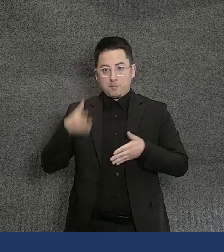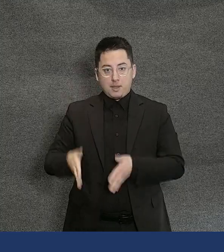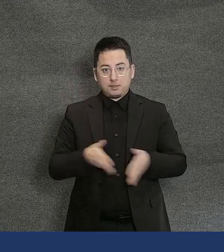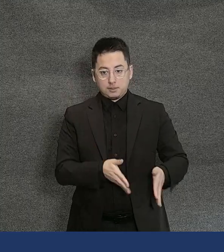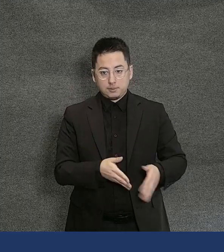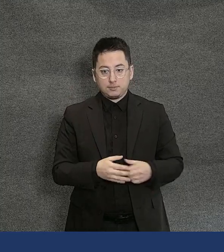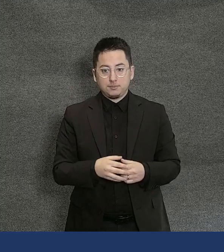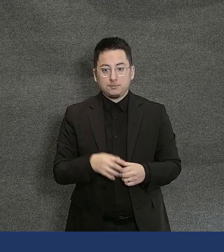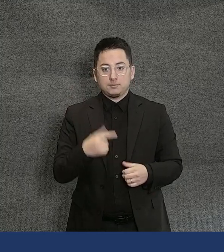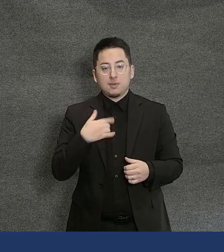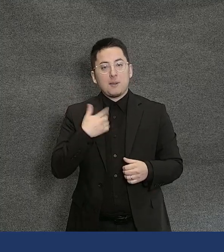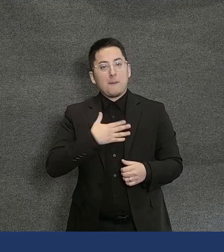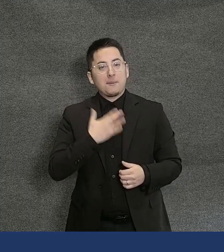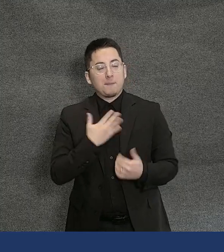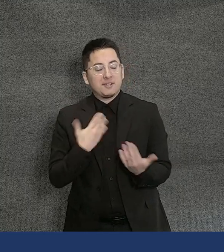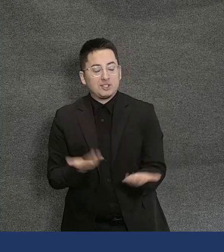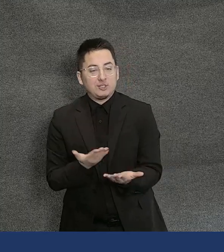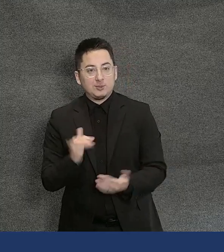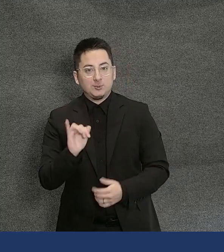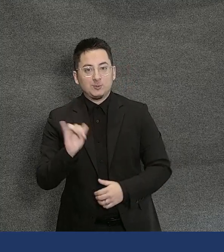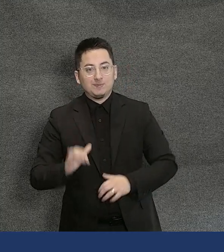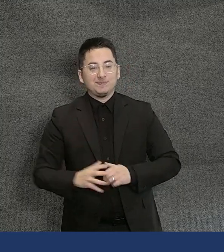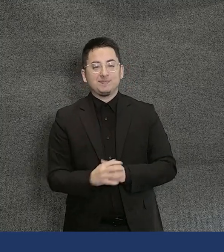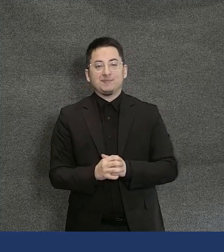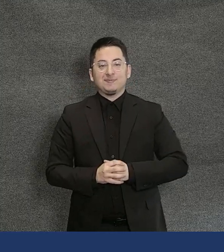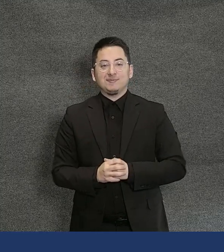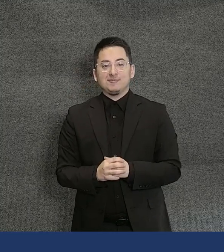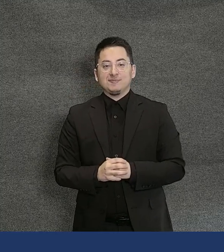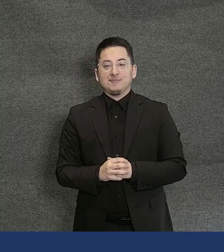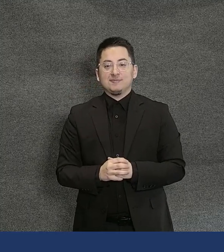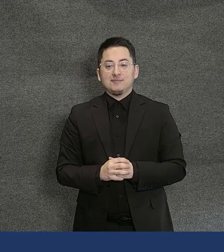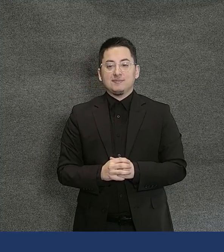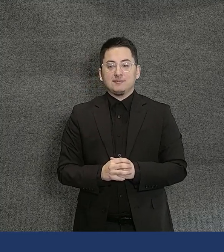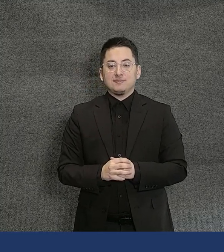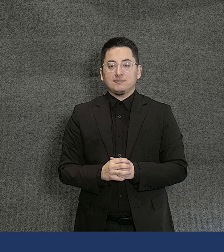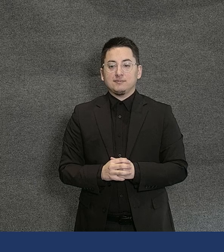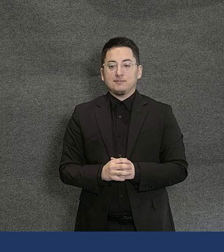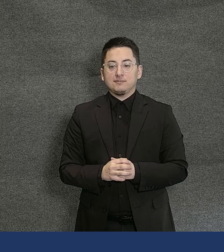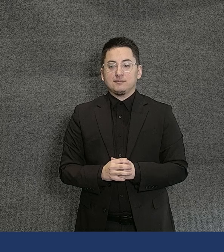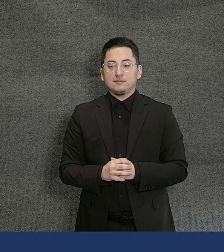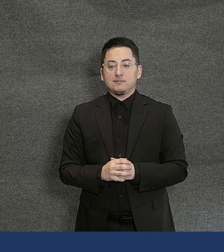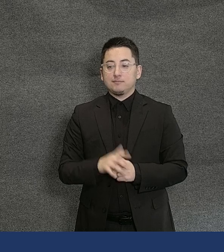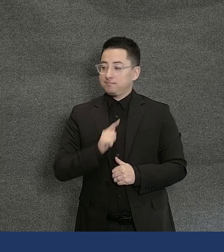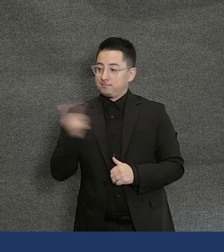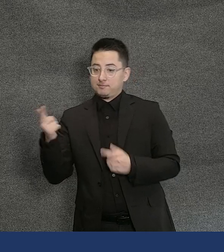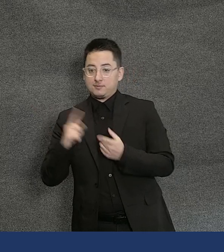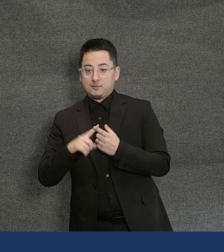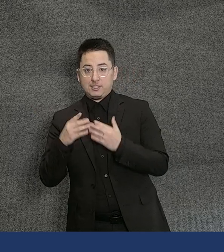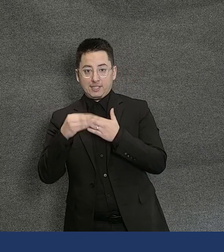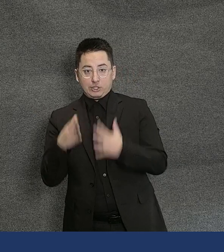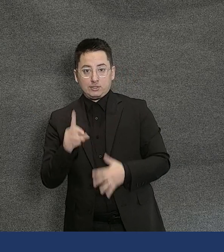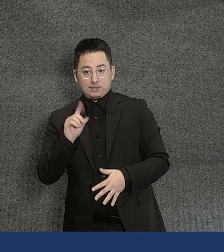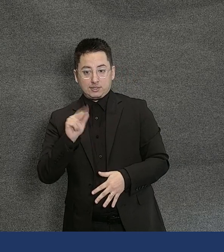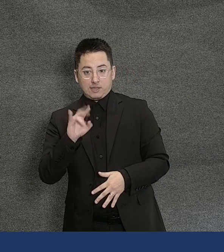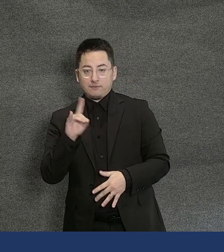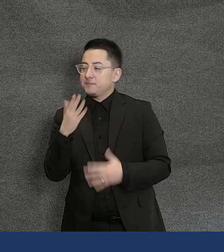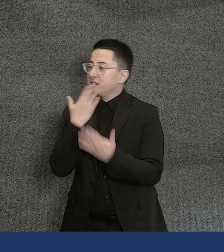to be here today. Thank you, all, very much. This is David again. Let's start with Sumukha.